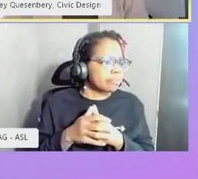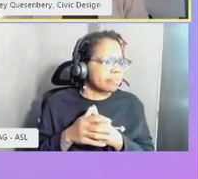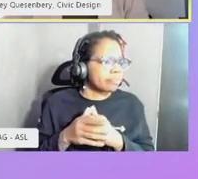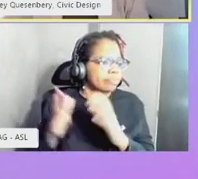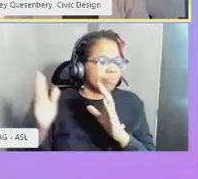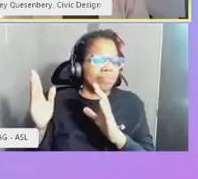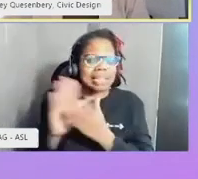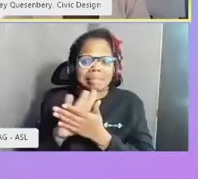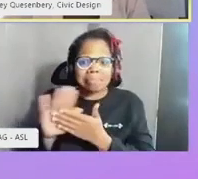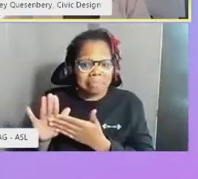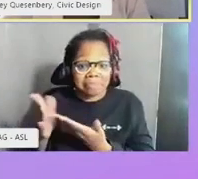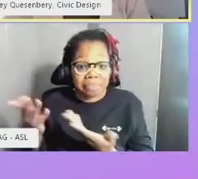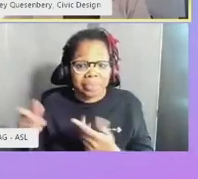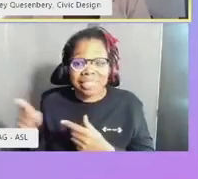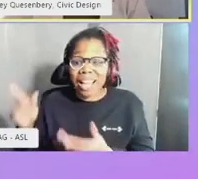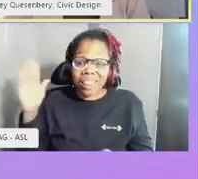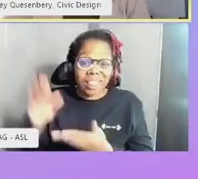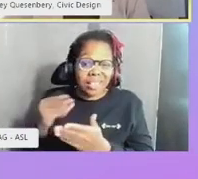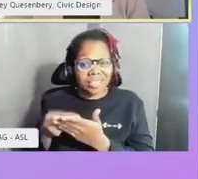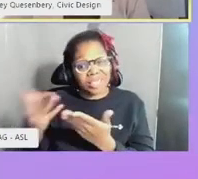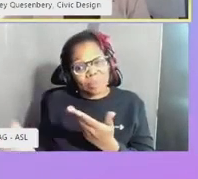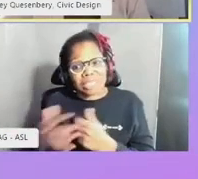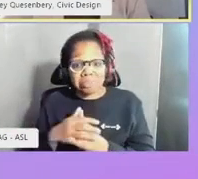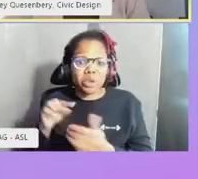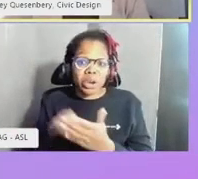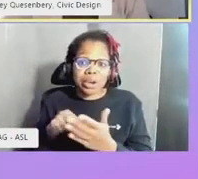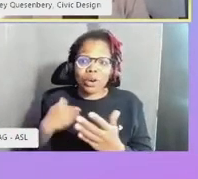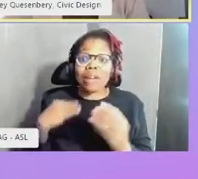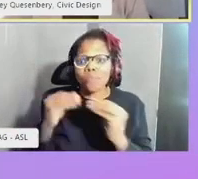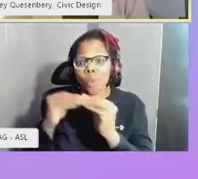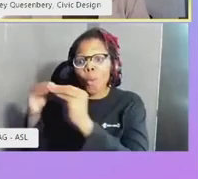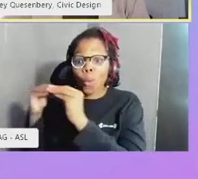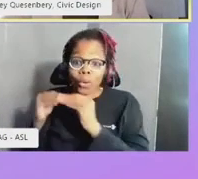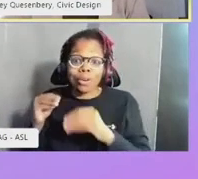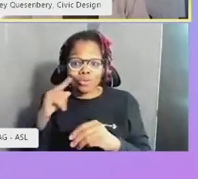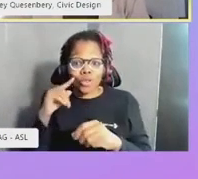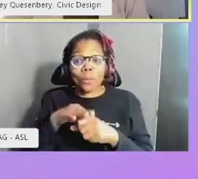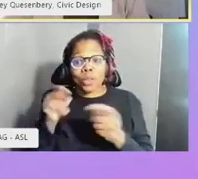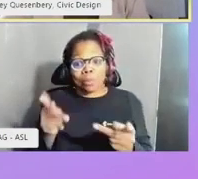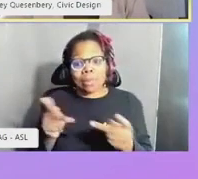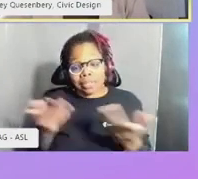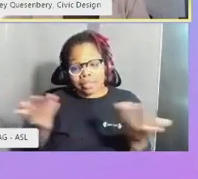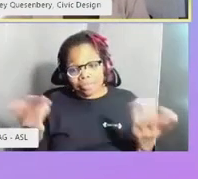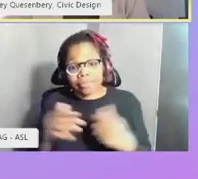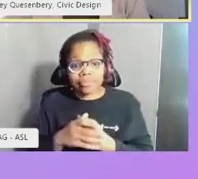and headphones shown in between. The nice thing about